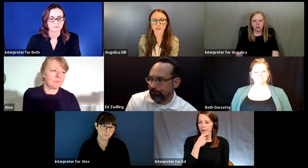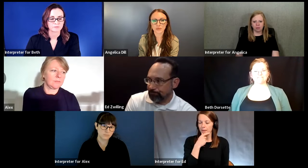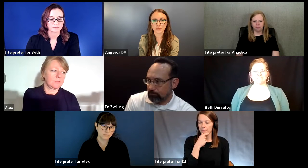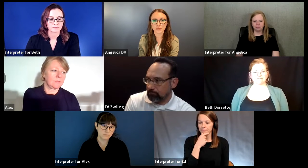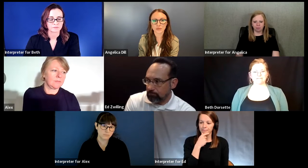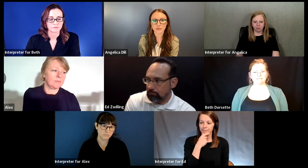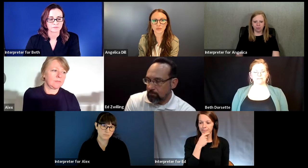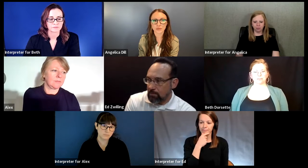I got ya.